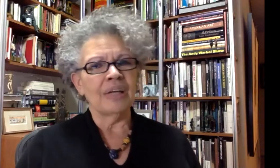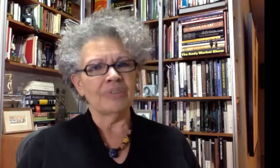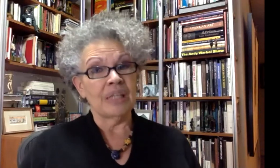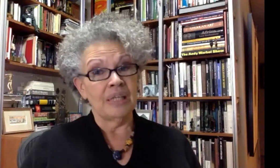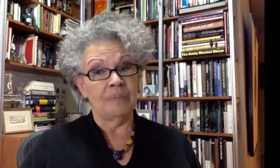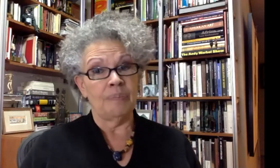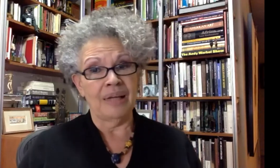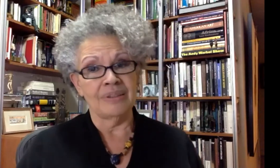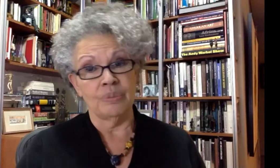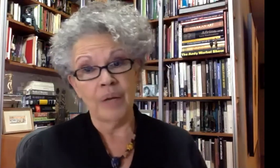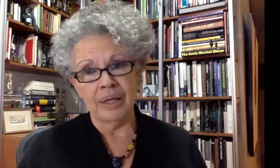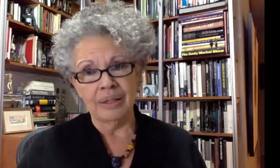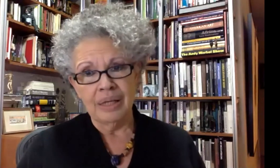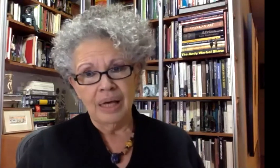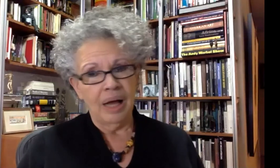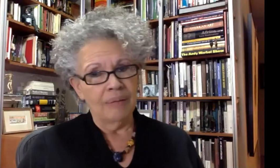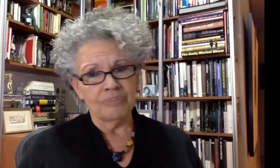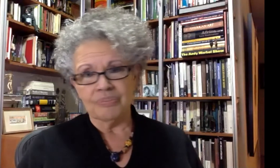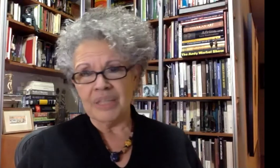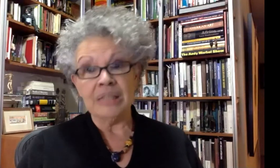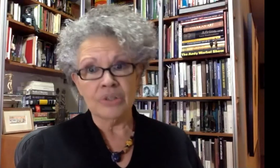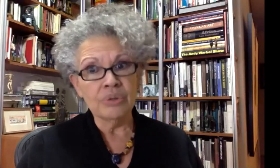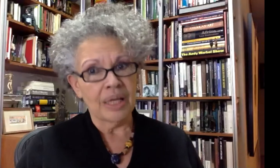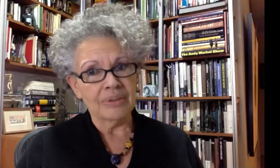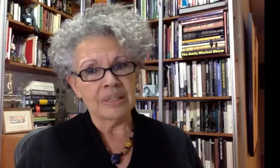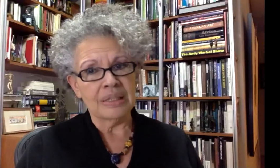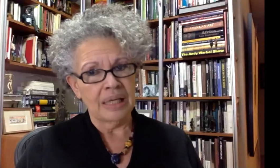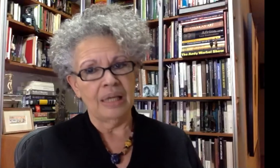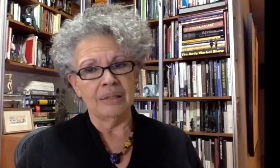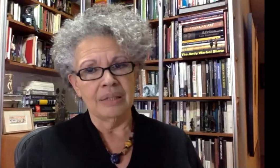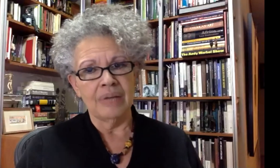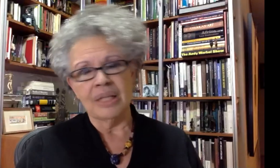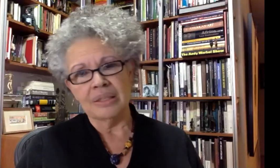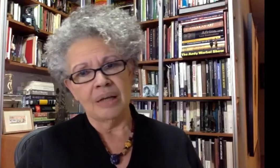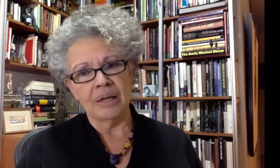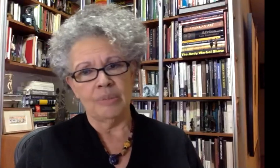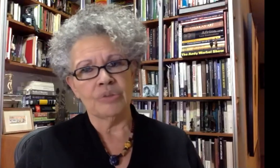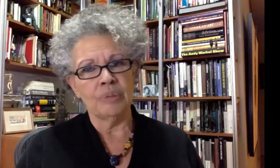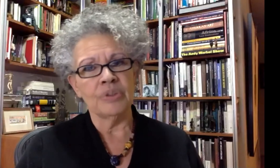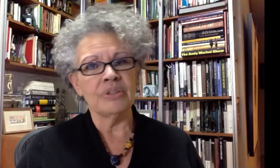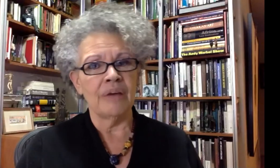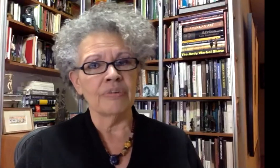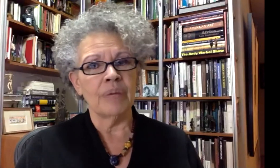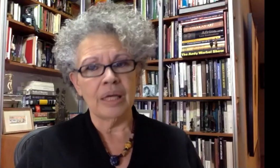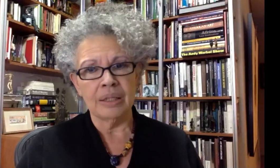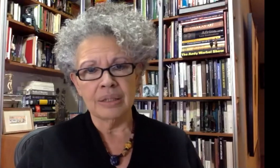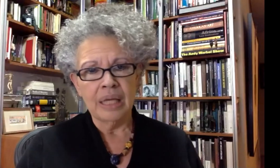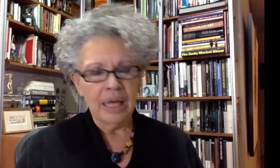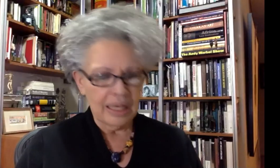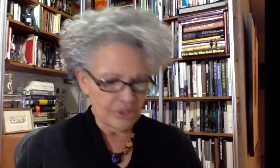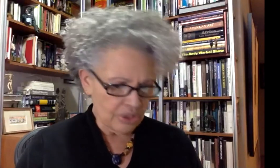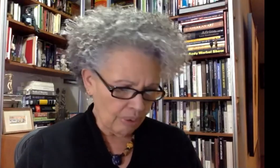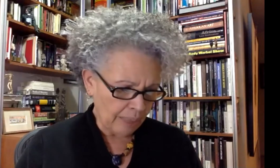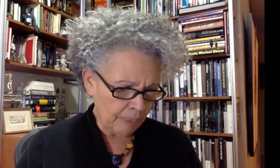that he had passed away in 2010 and that the documentary was never made. And so I paid